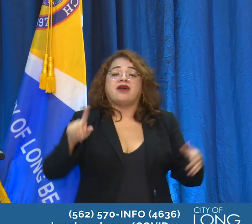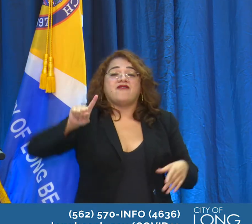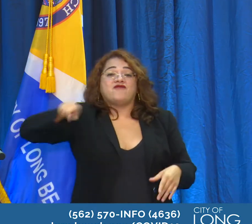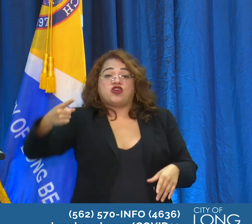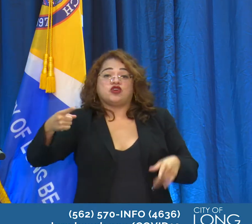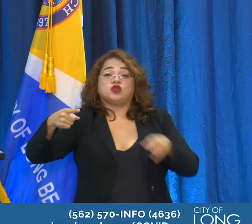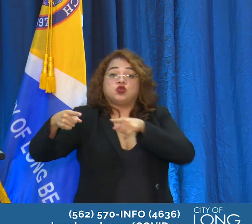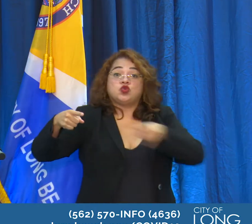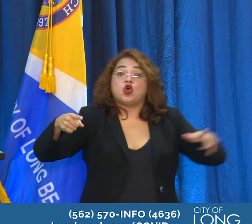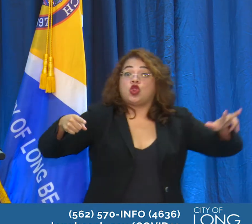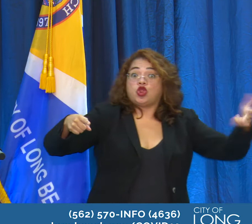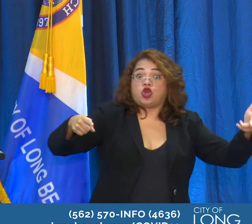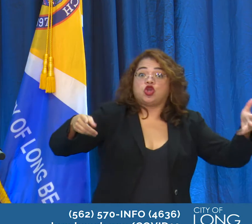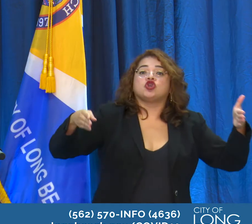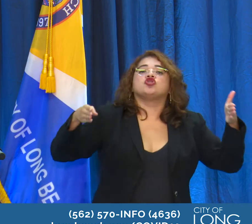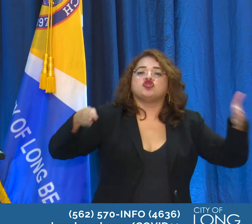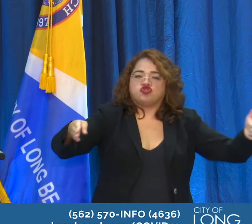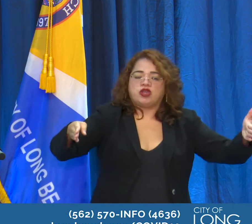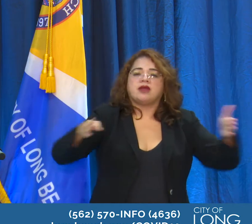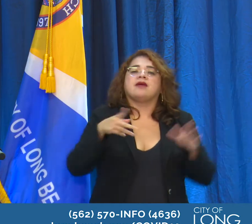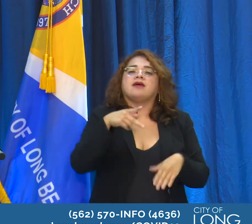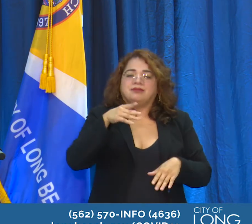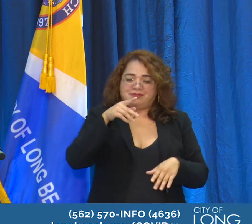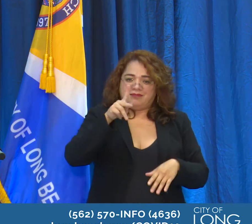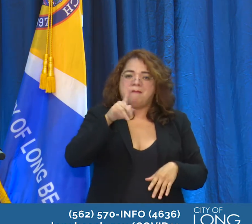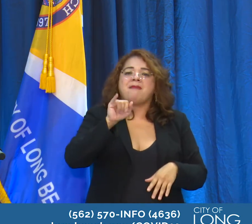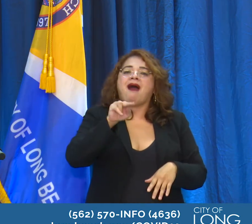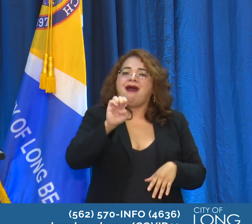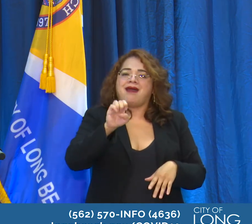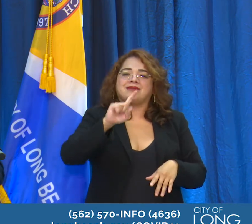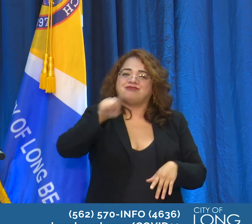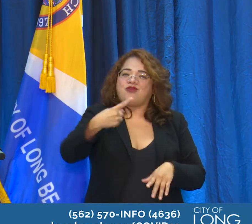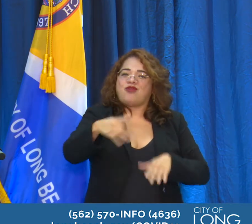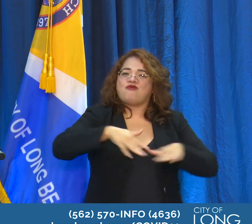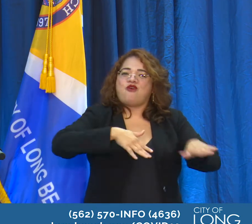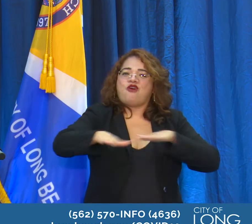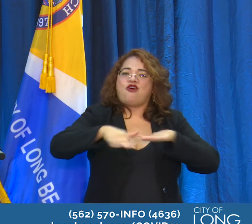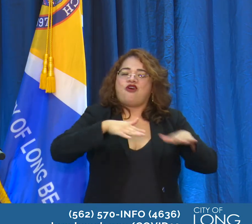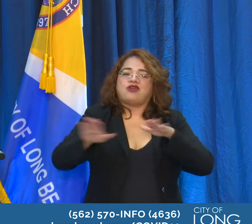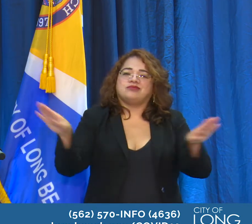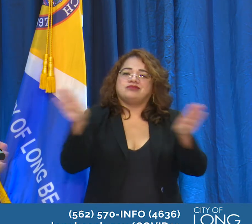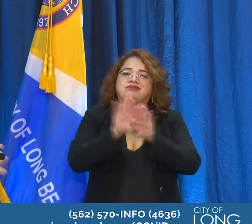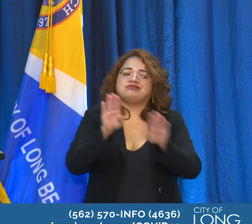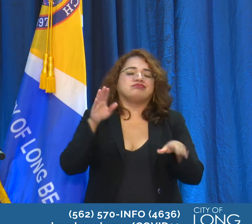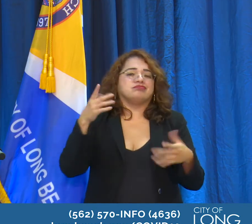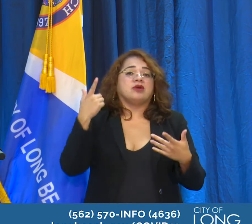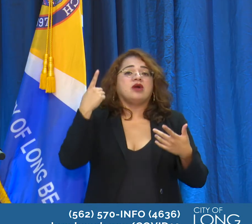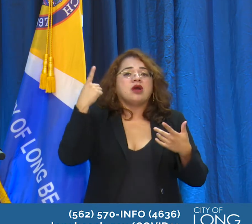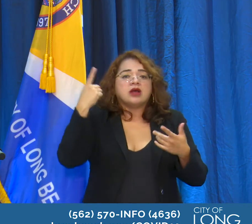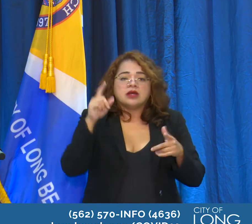We need to ensure that there are places for our workers, for the investments our businesses